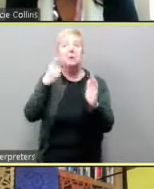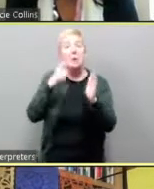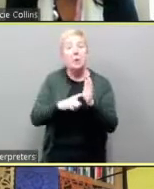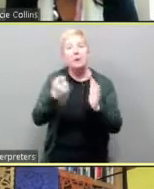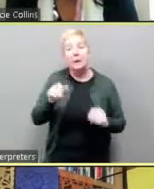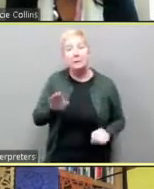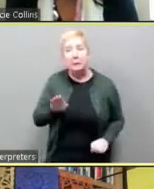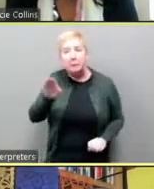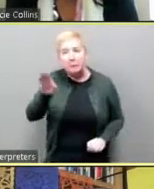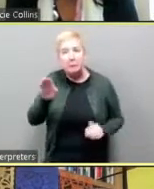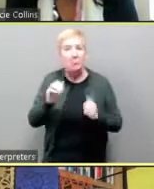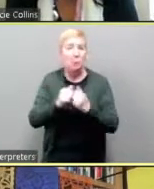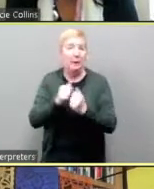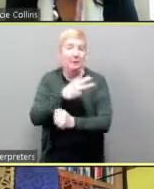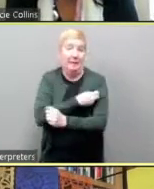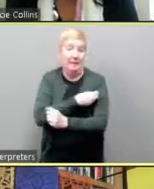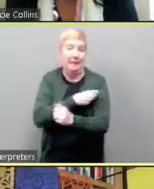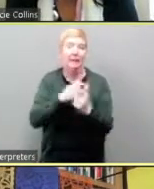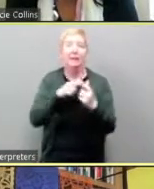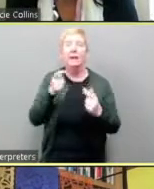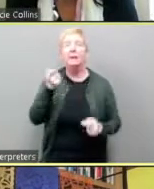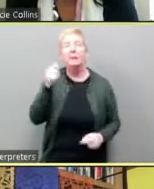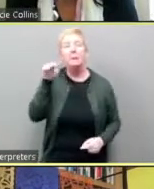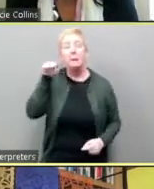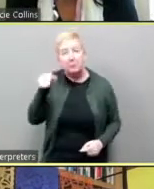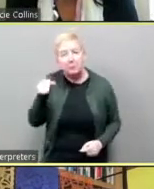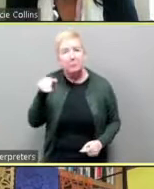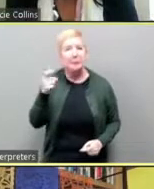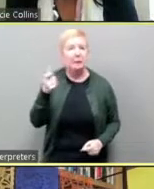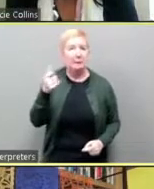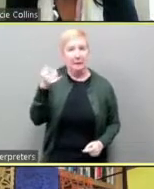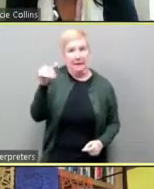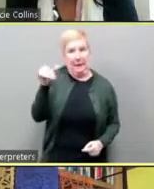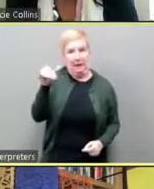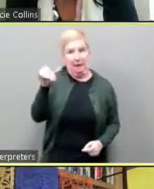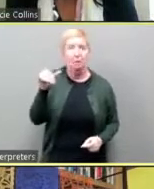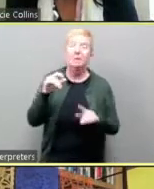coming back down throughout most of the state, although in SAn juan County, I